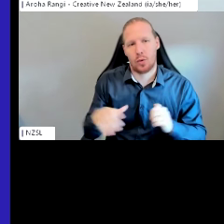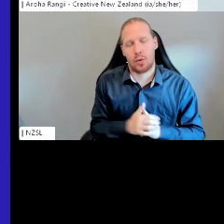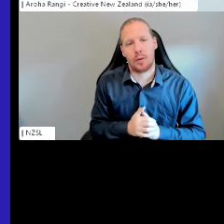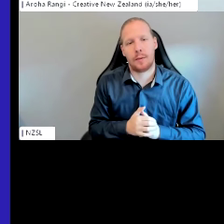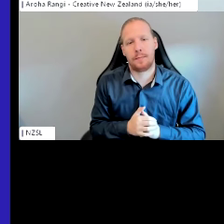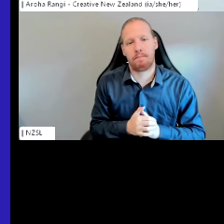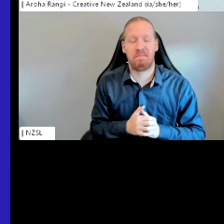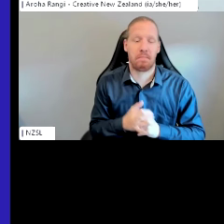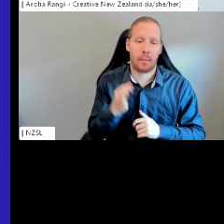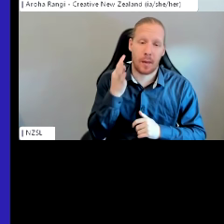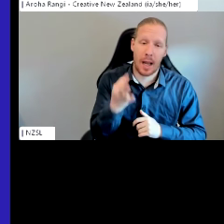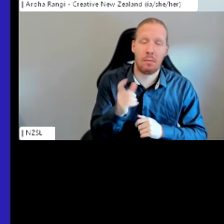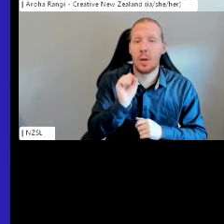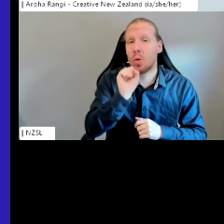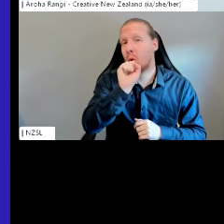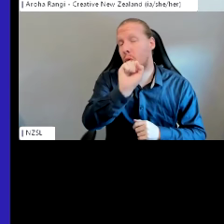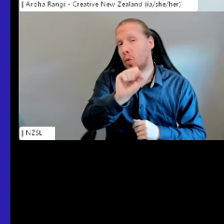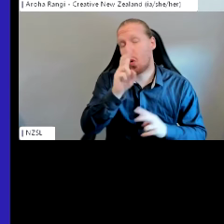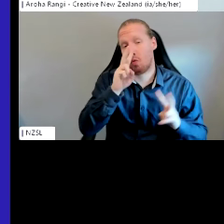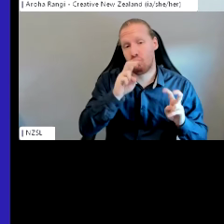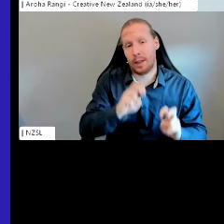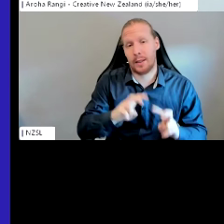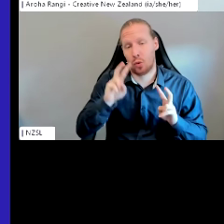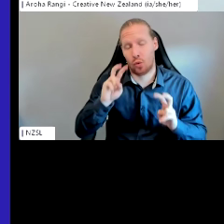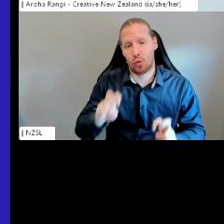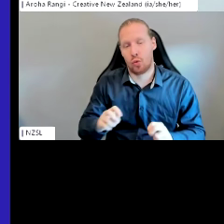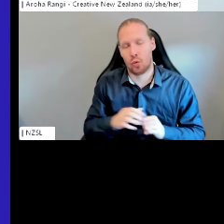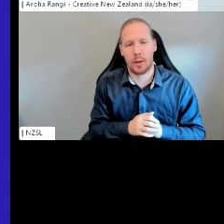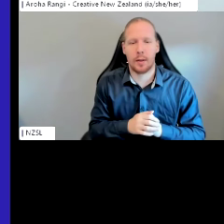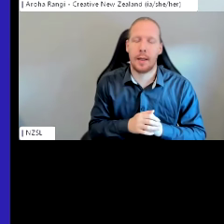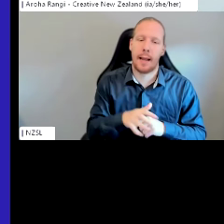has the actual environmental space of the arts being presented factored into audience attitudes